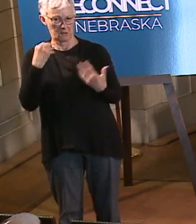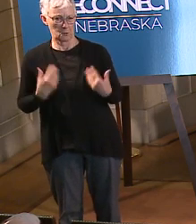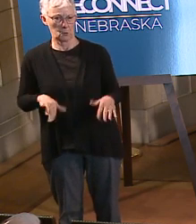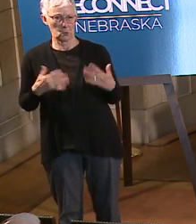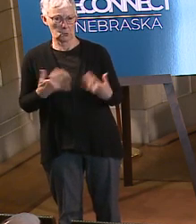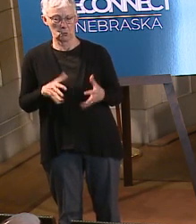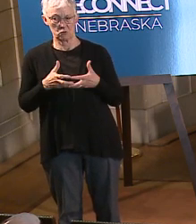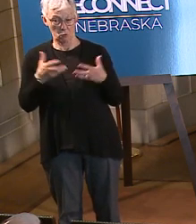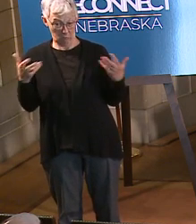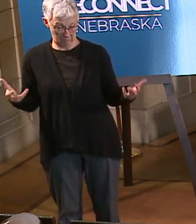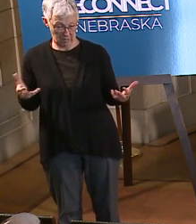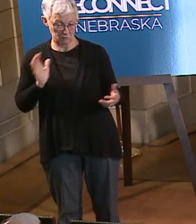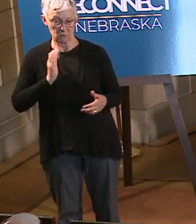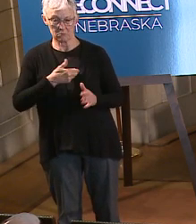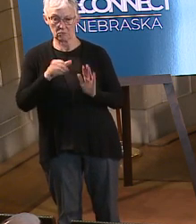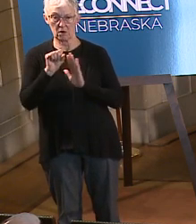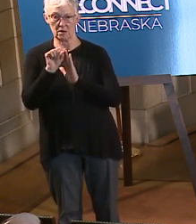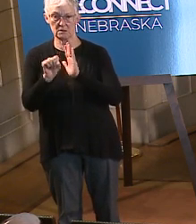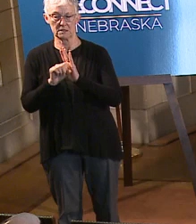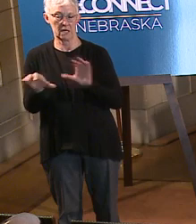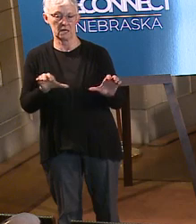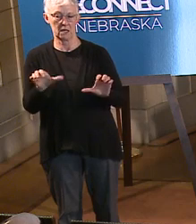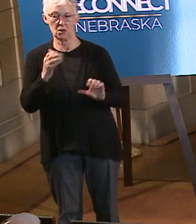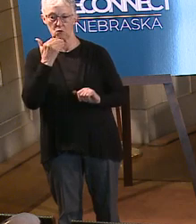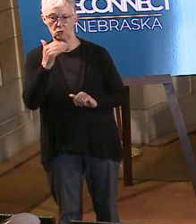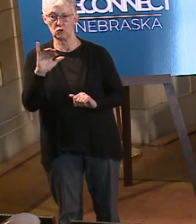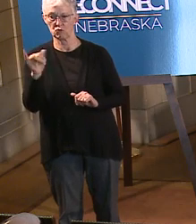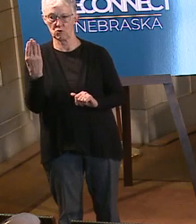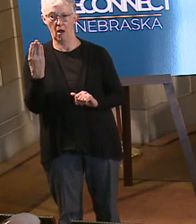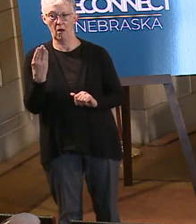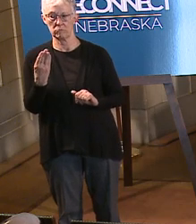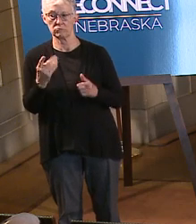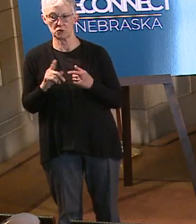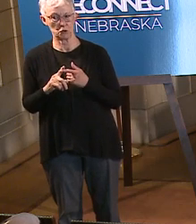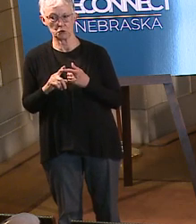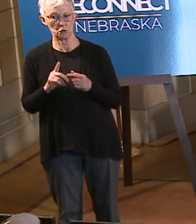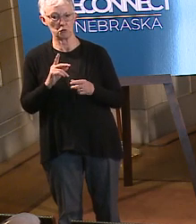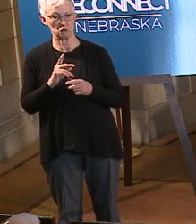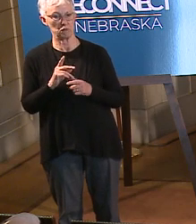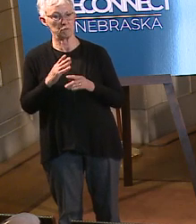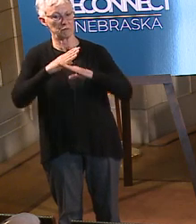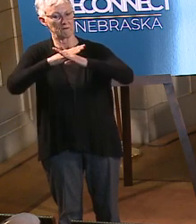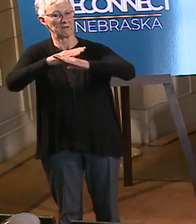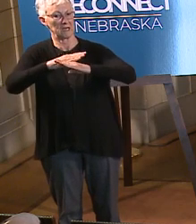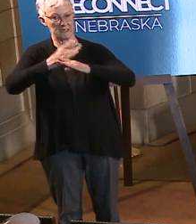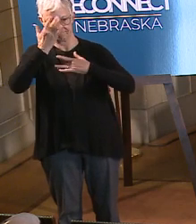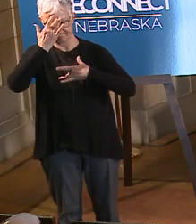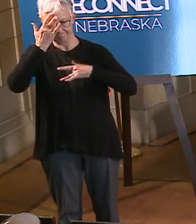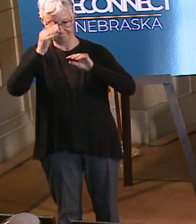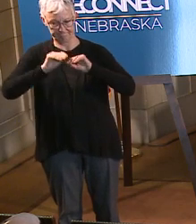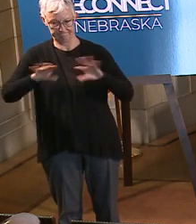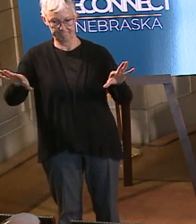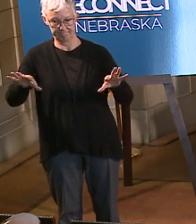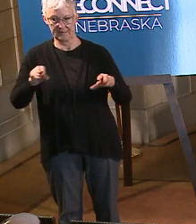TO HELP ONE ANOTHER AND WE HAVE BEEN THROUGH SO MUCH AND I THINK